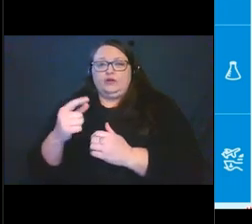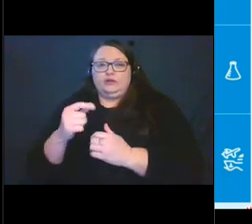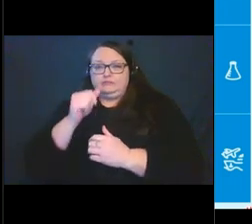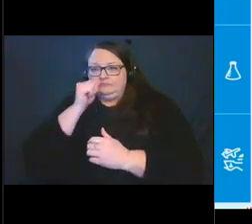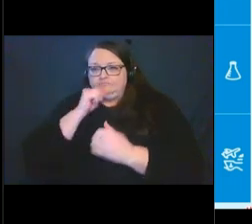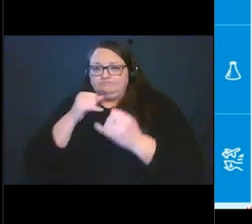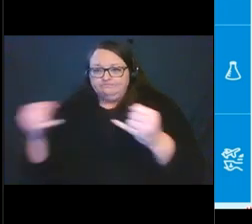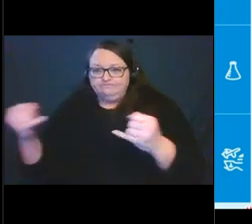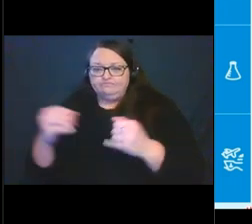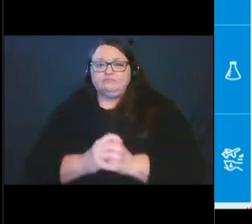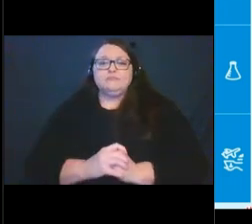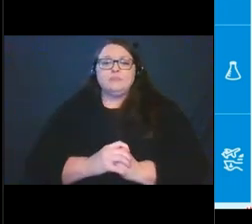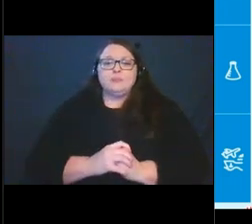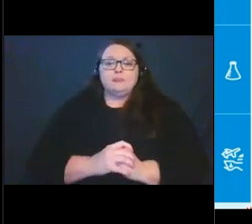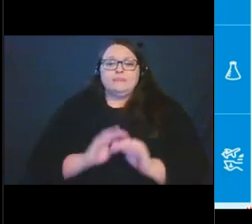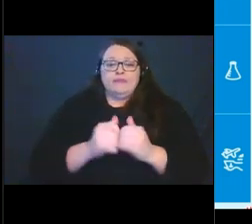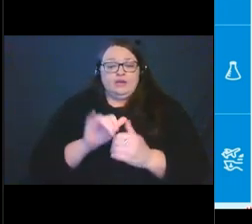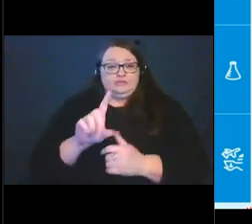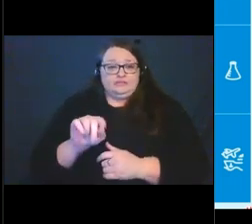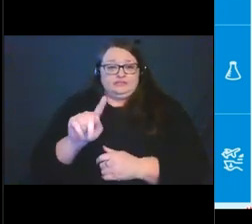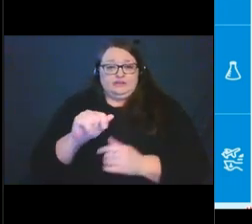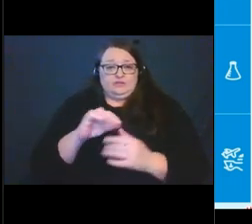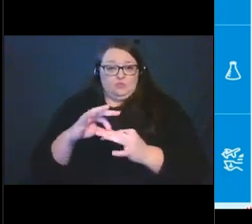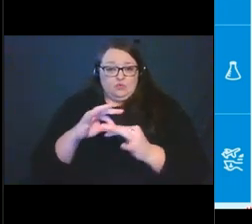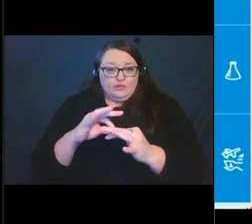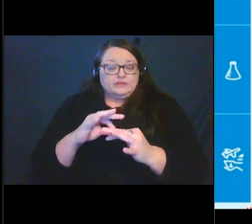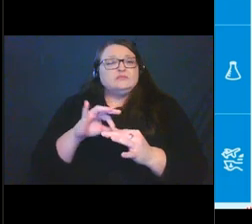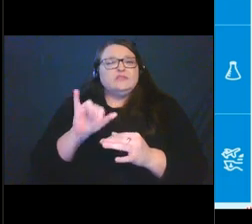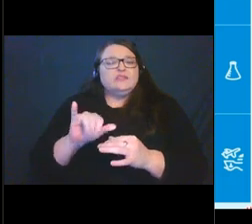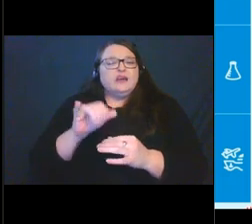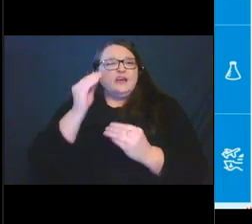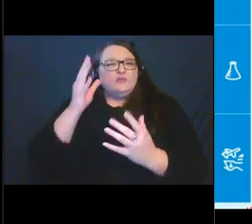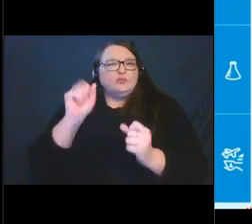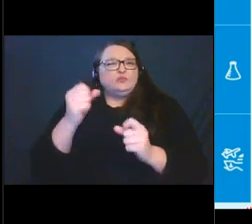data correlates, that information can be used in the future by the decision maker to make more